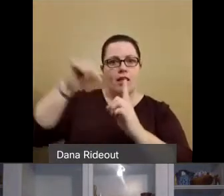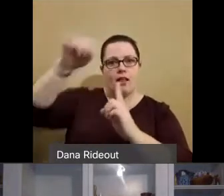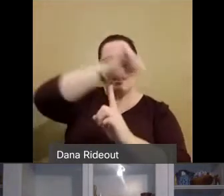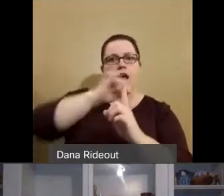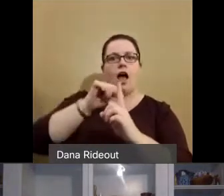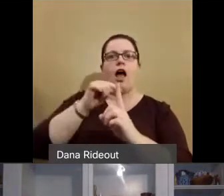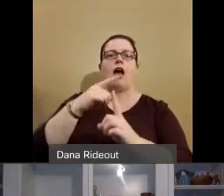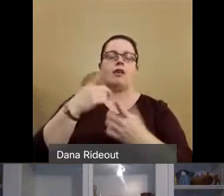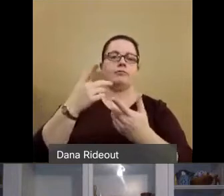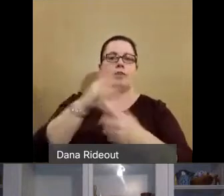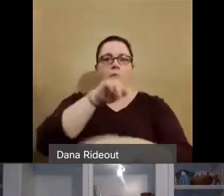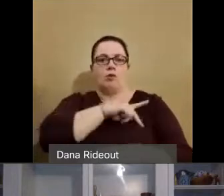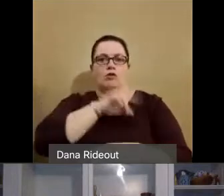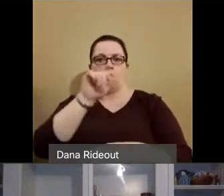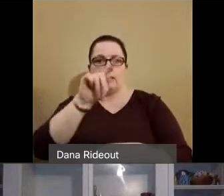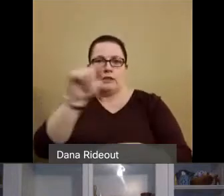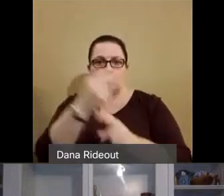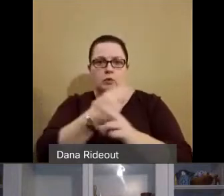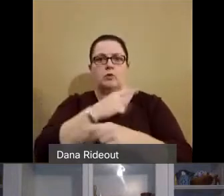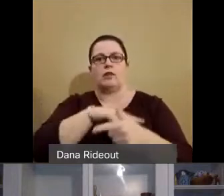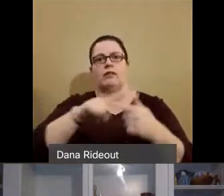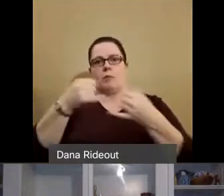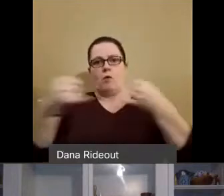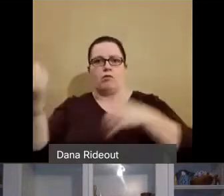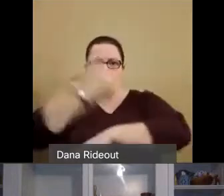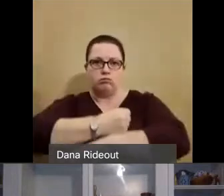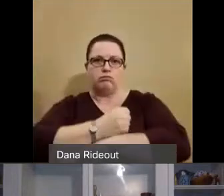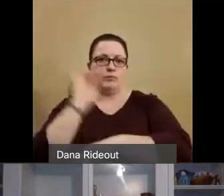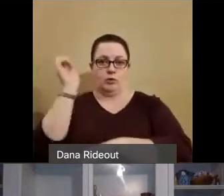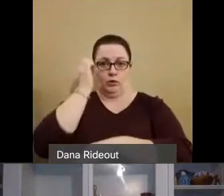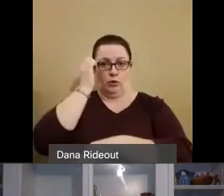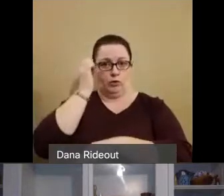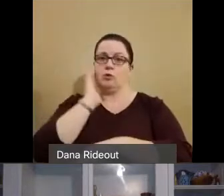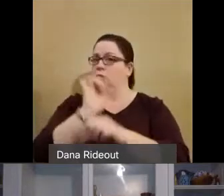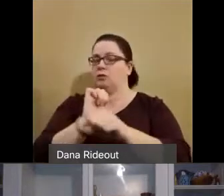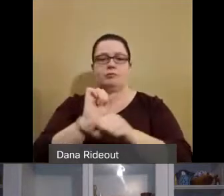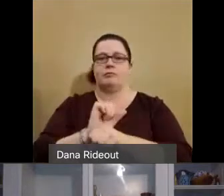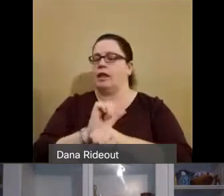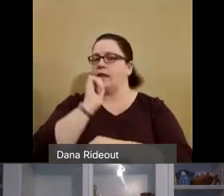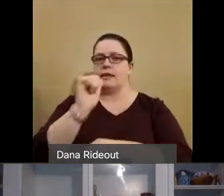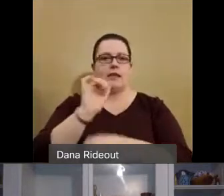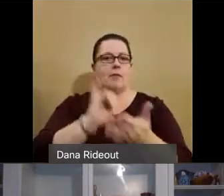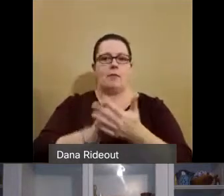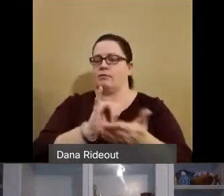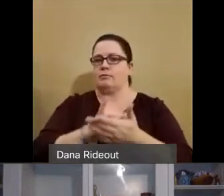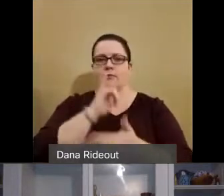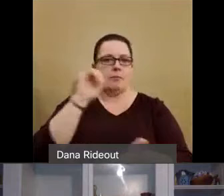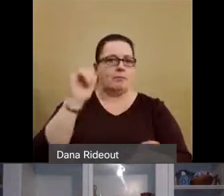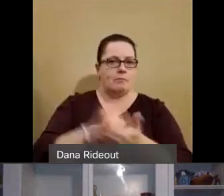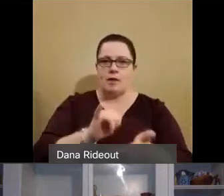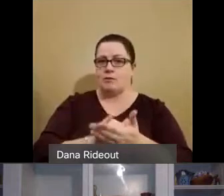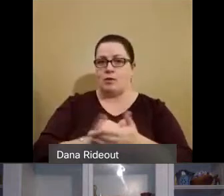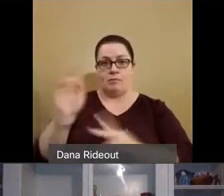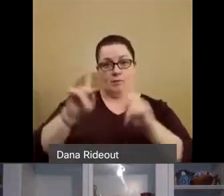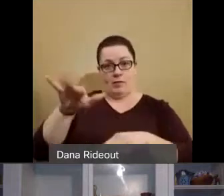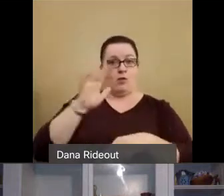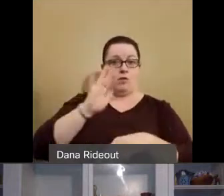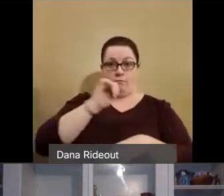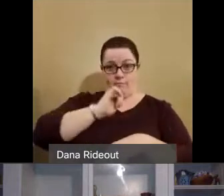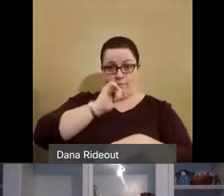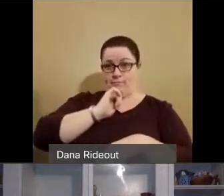Now, in Europe that debate that, that would never worked seen that. Okay. Would that have been tolerated by citizens? We don't know. That's just kind of conjecture. So.